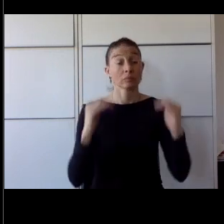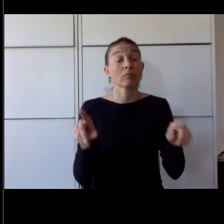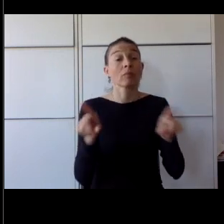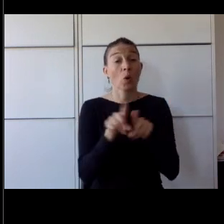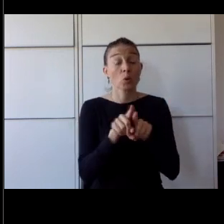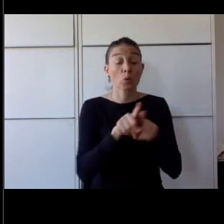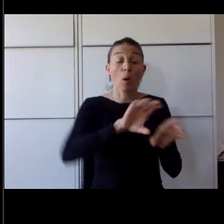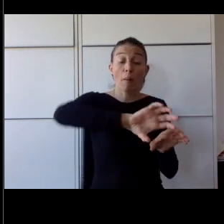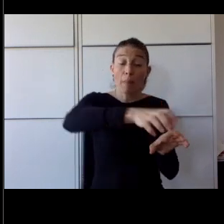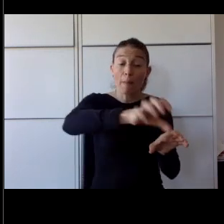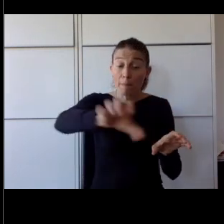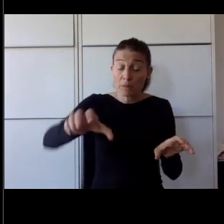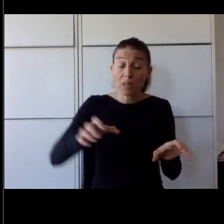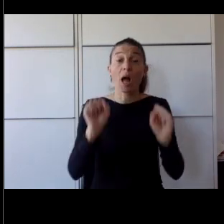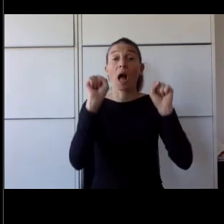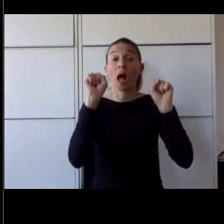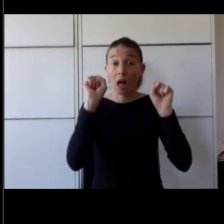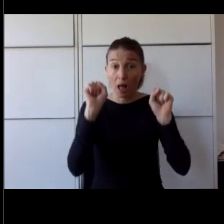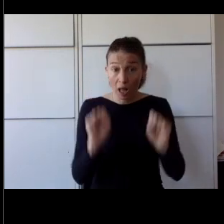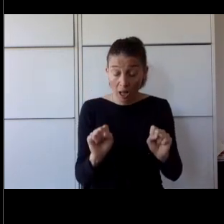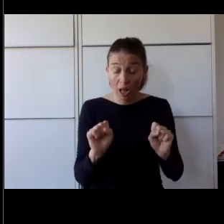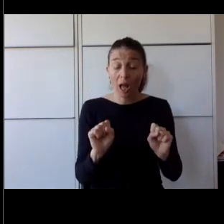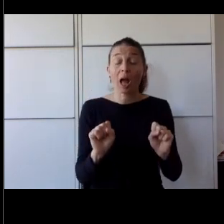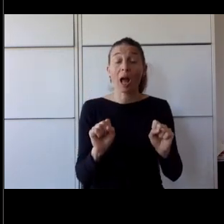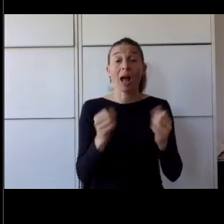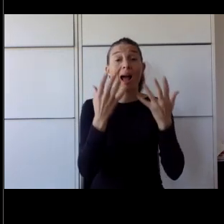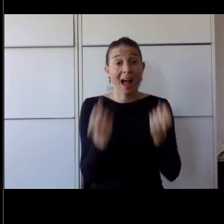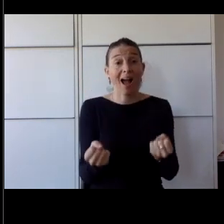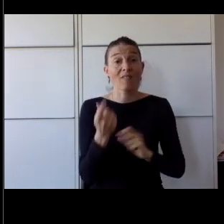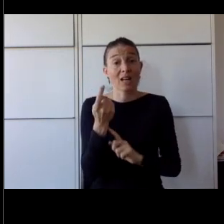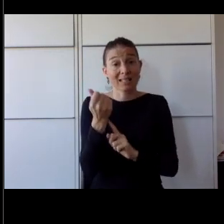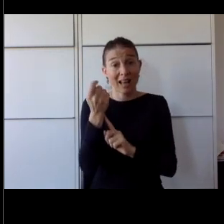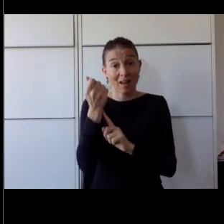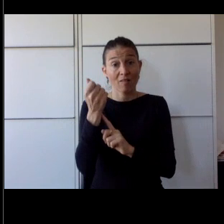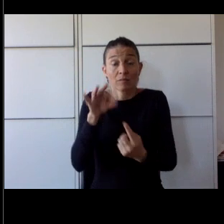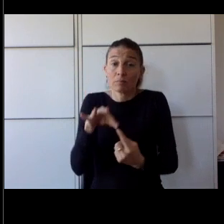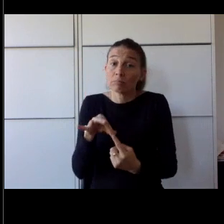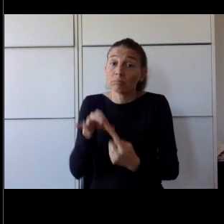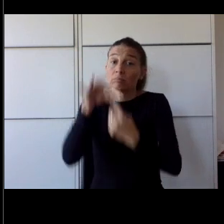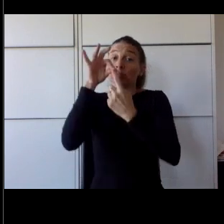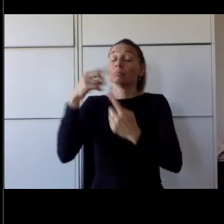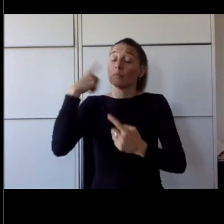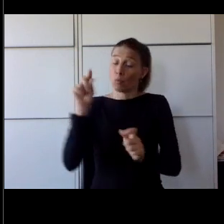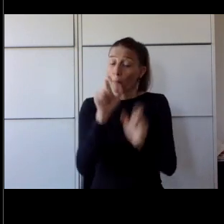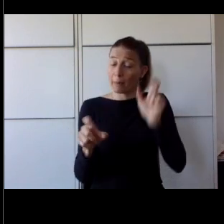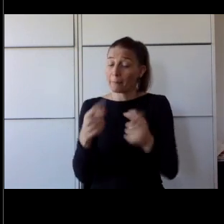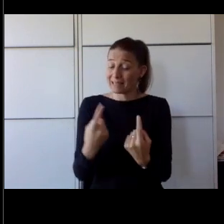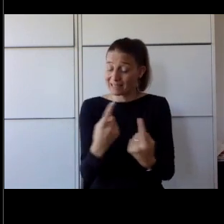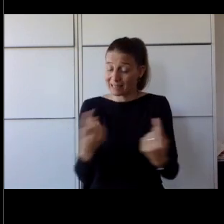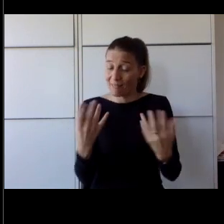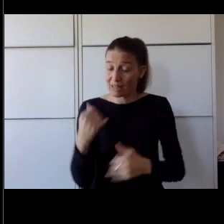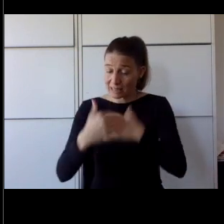special tariffs for persons with disabilities as some countries have already done such as, for example,